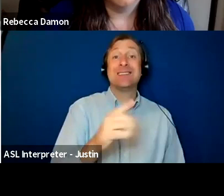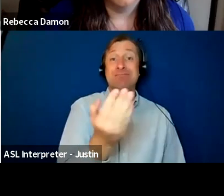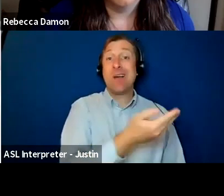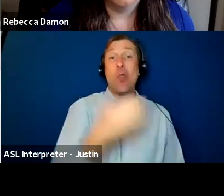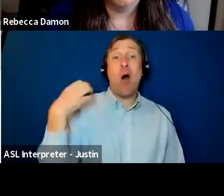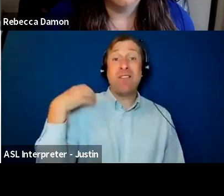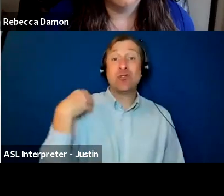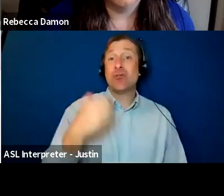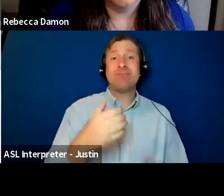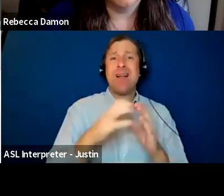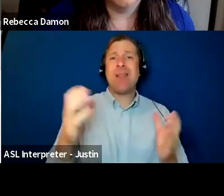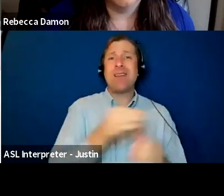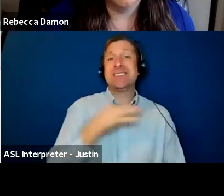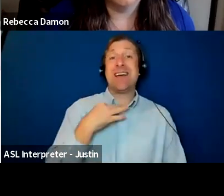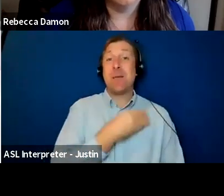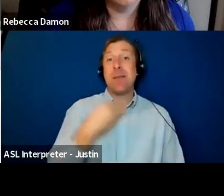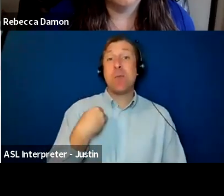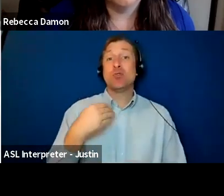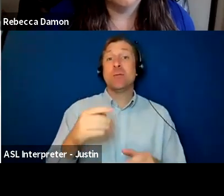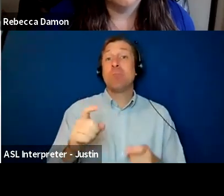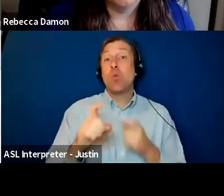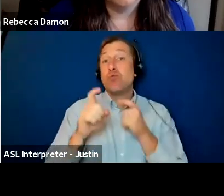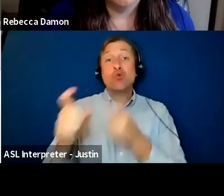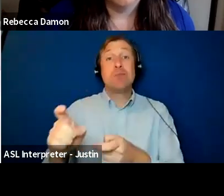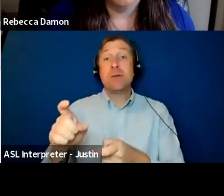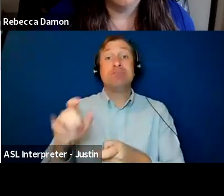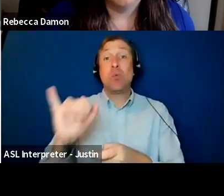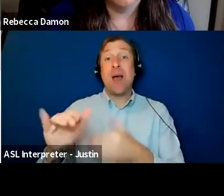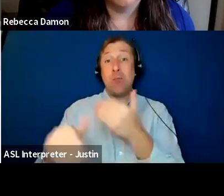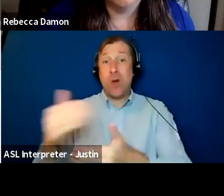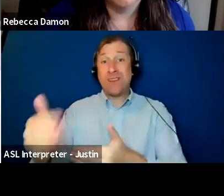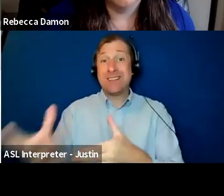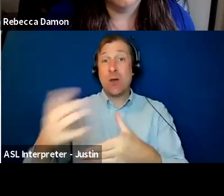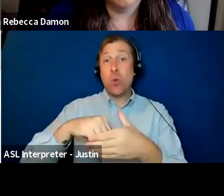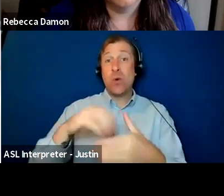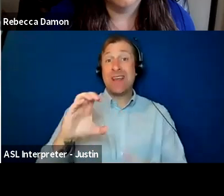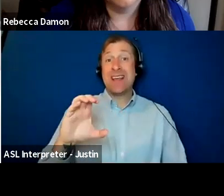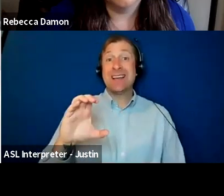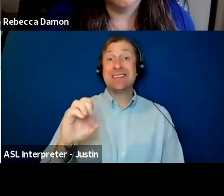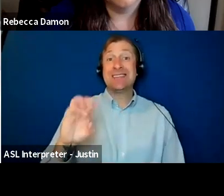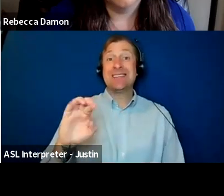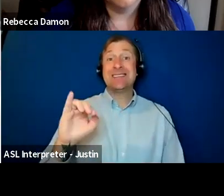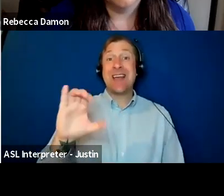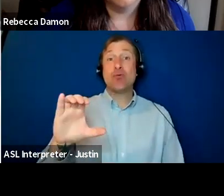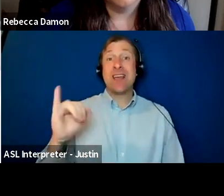who contributed throughout this process, including Cedric Jackson, who is our industrial sanitation person and a number of folks